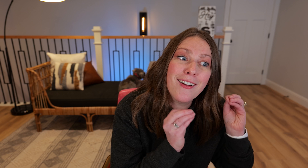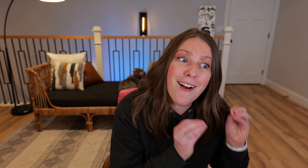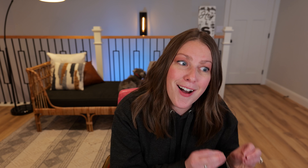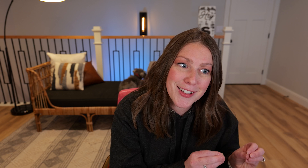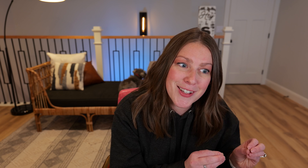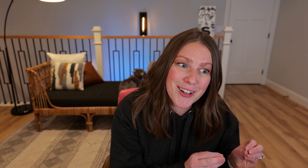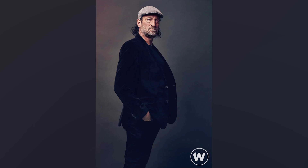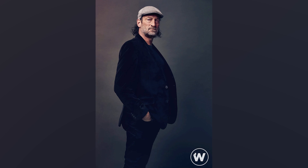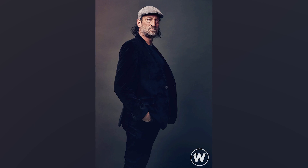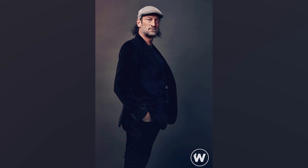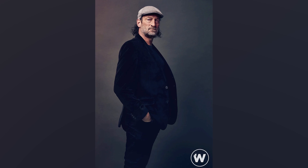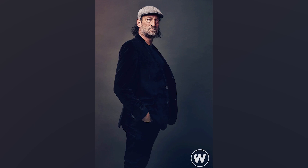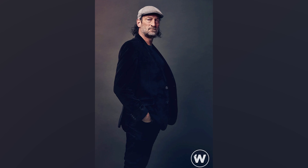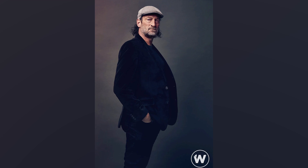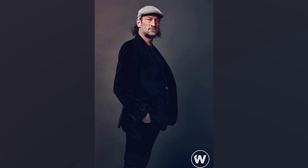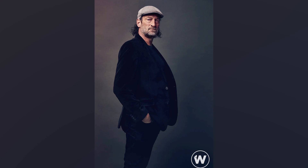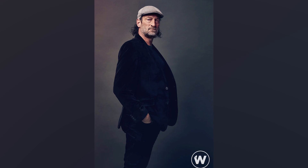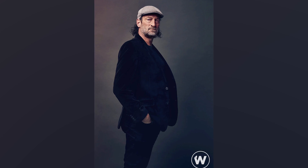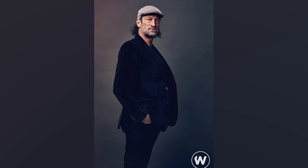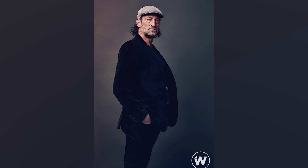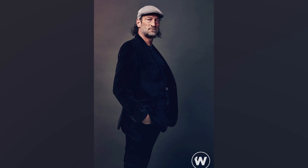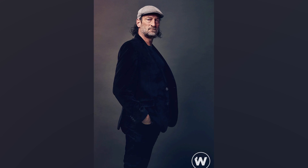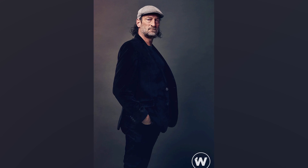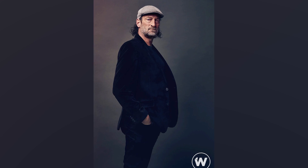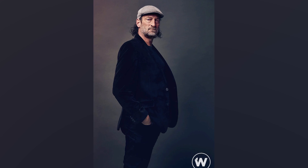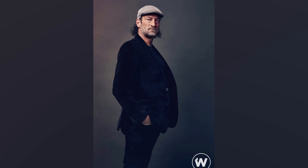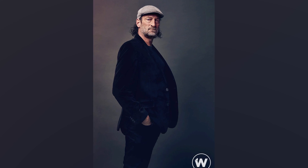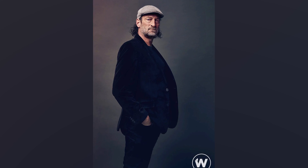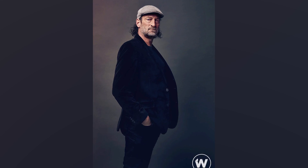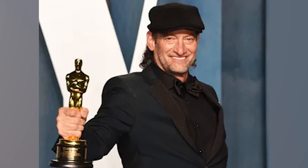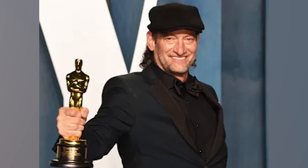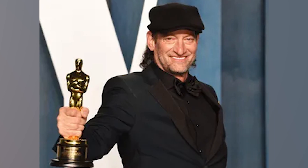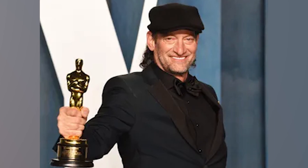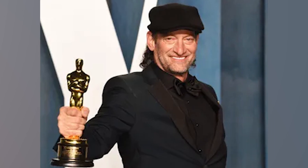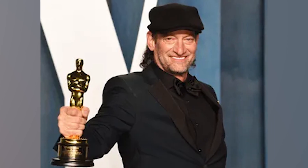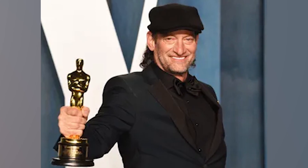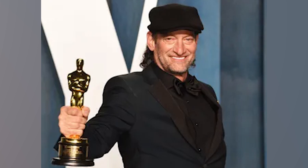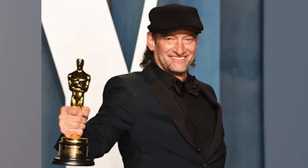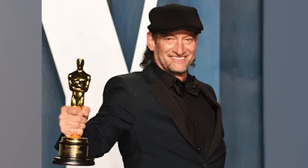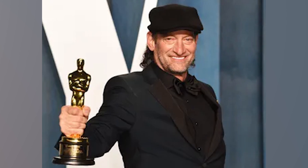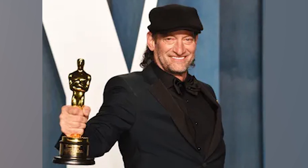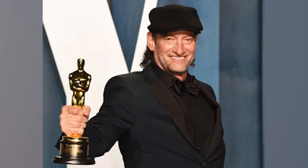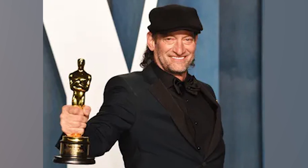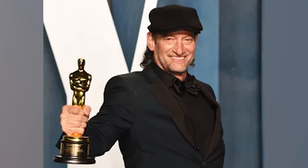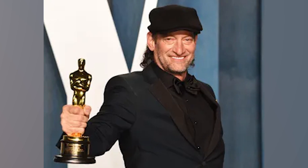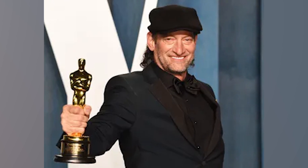Kotsur and his performance from the Super Bowl of 2023.